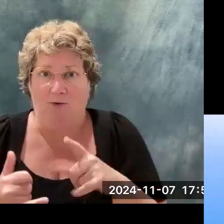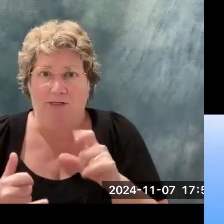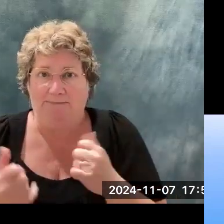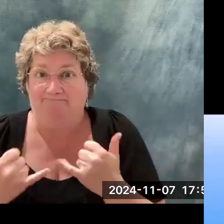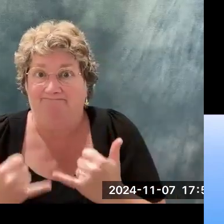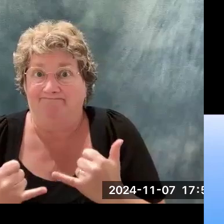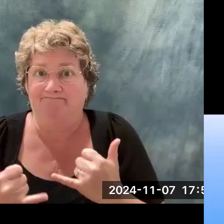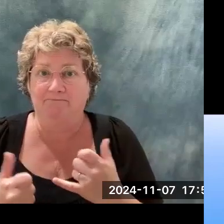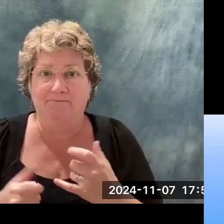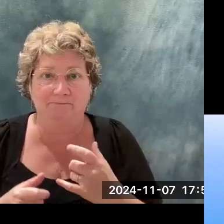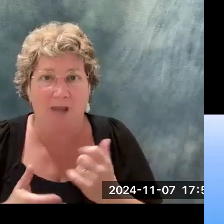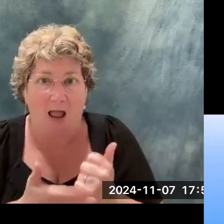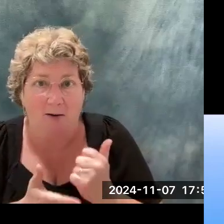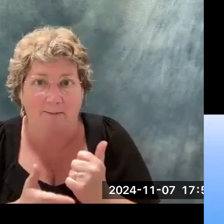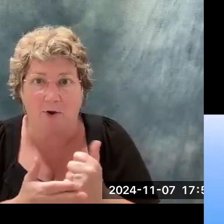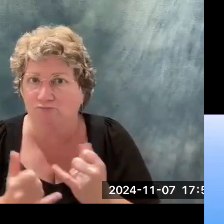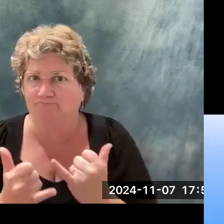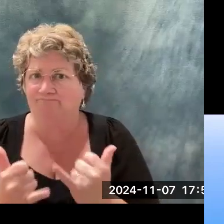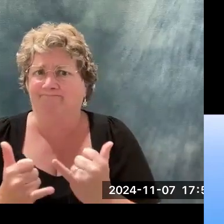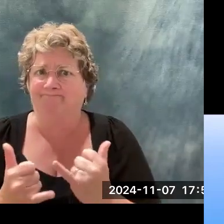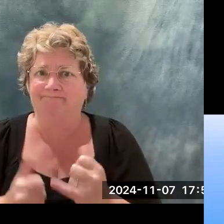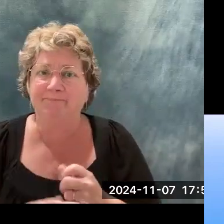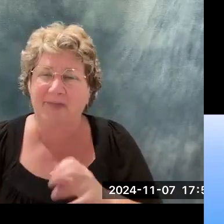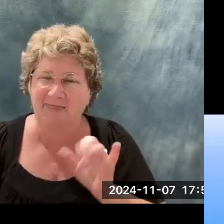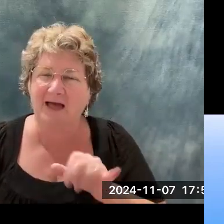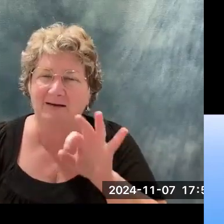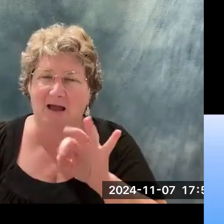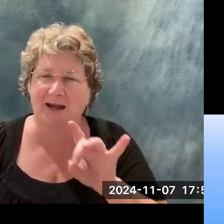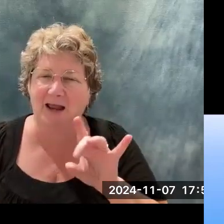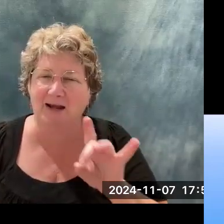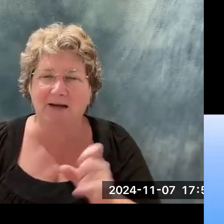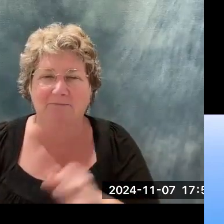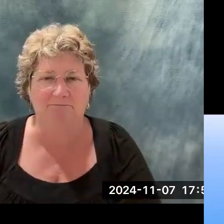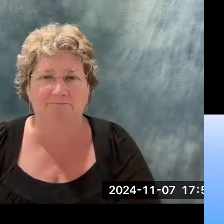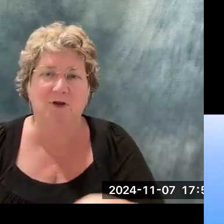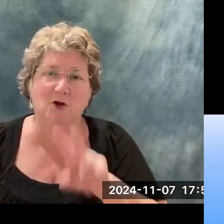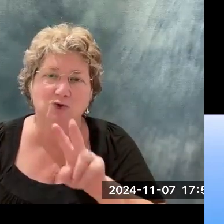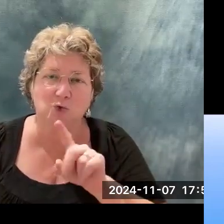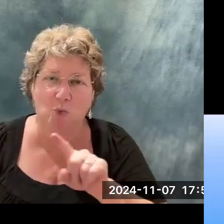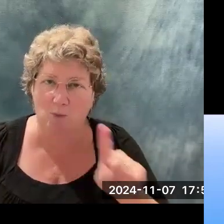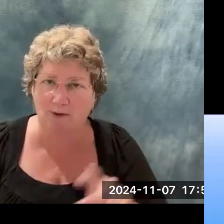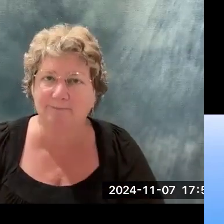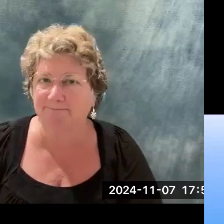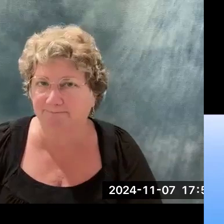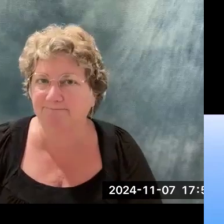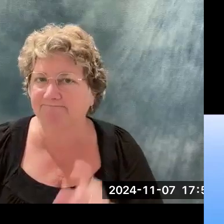and 211 are going to be the numbers to call. If you're looking for sort of suggestions or help,